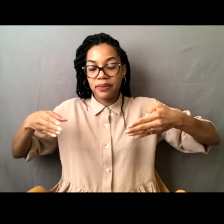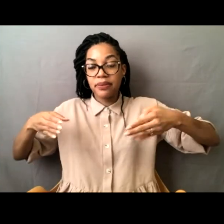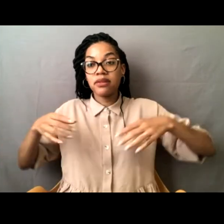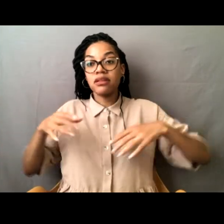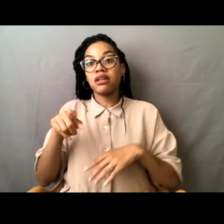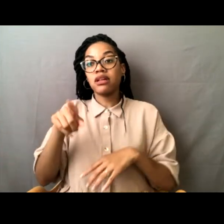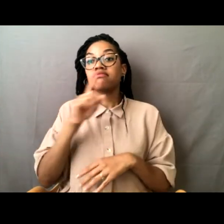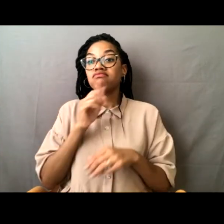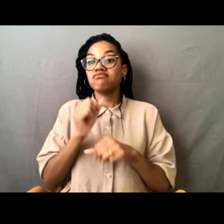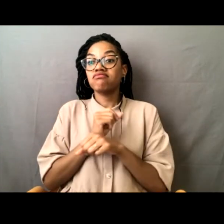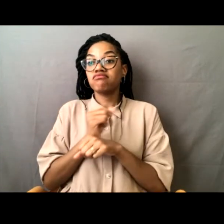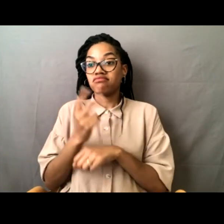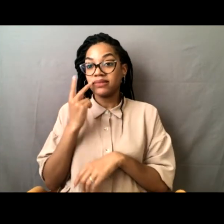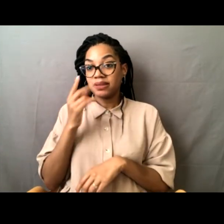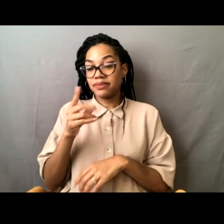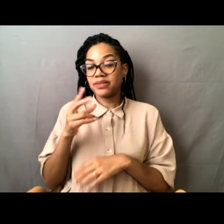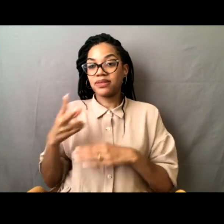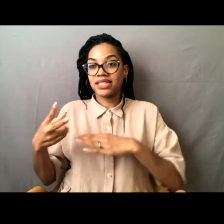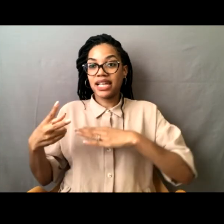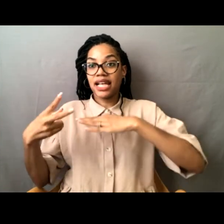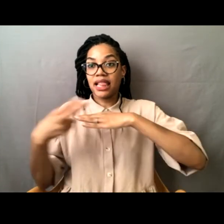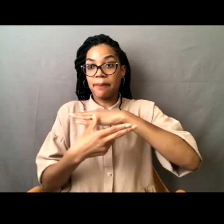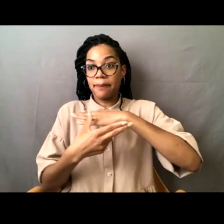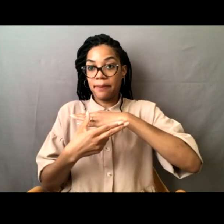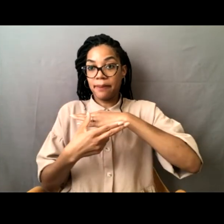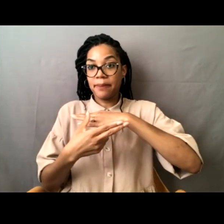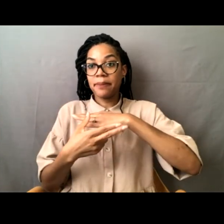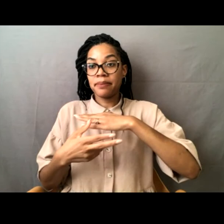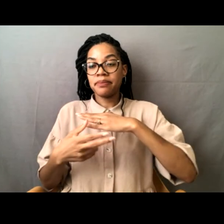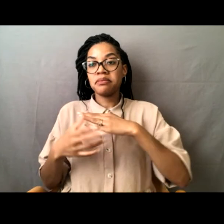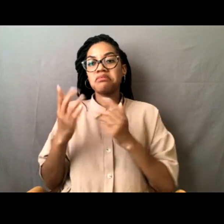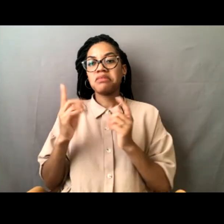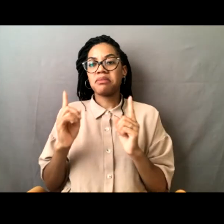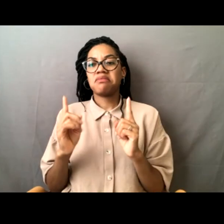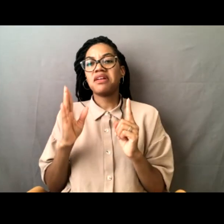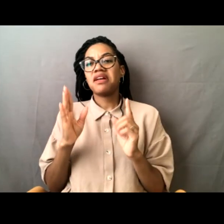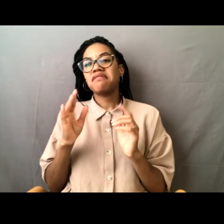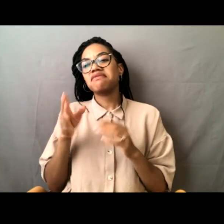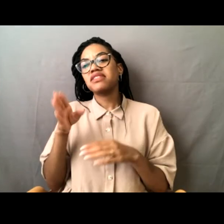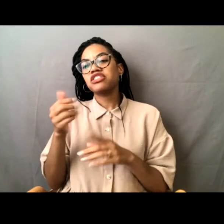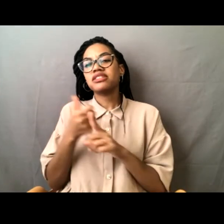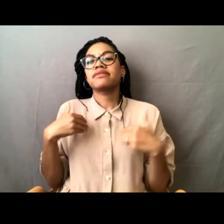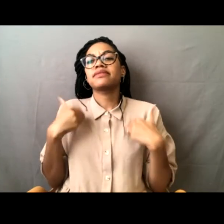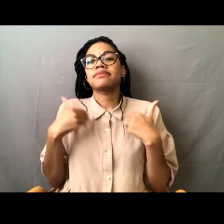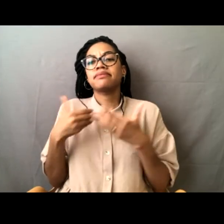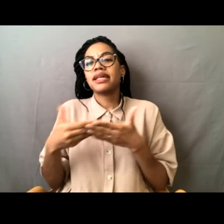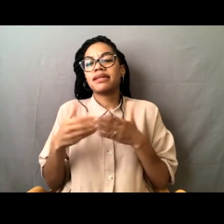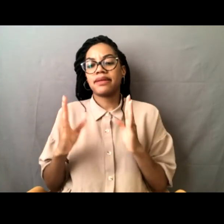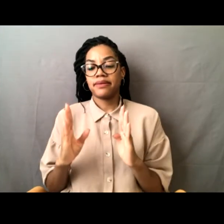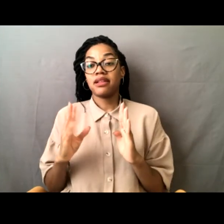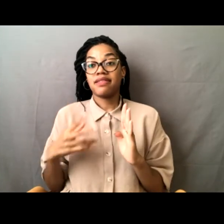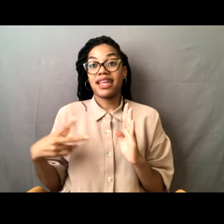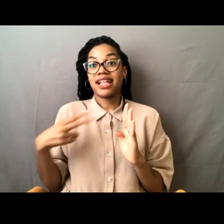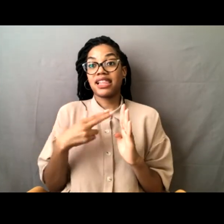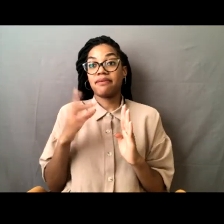So that fin was clipped before it was released into Lake Champlain and it was probably this big. And that's how we tell when we pull lake trout up.